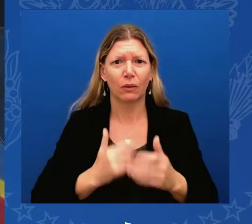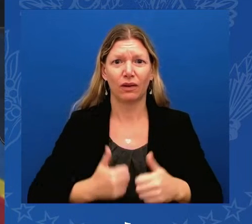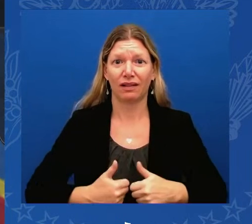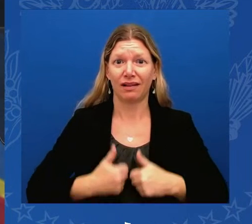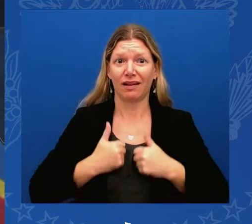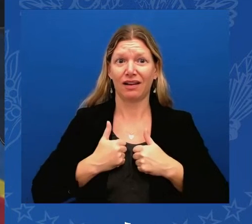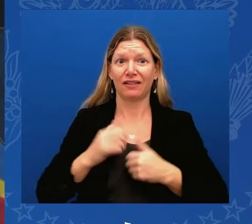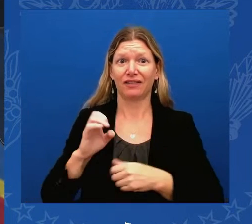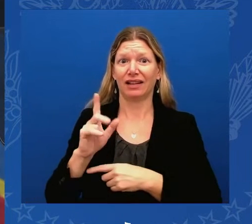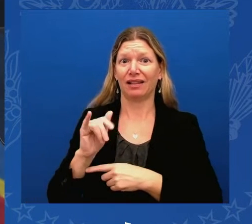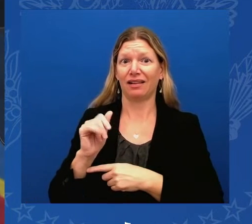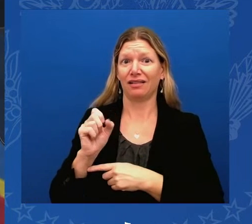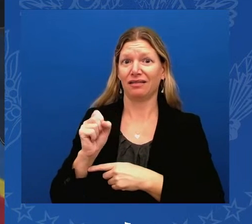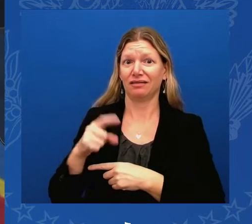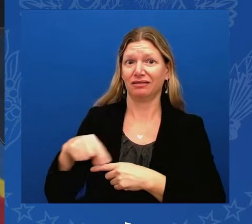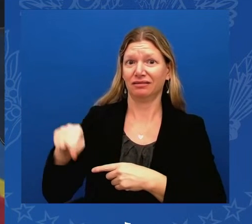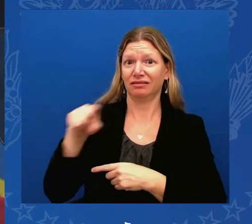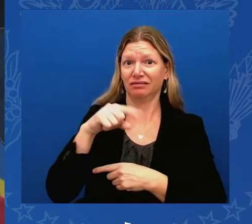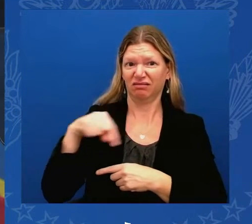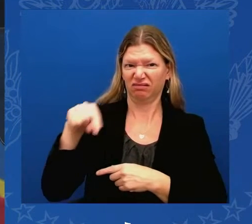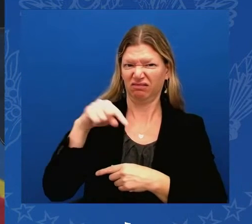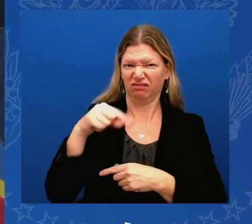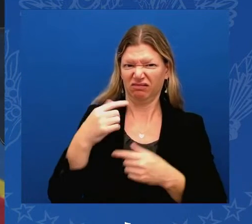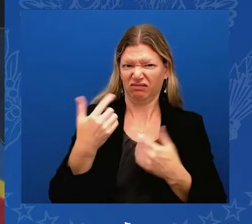seeing people's pain and not looking away.